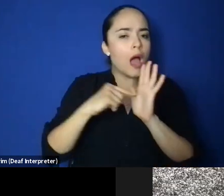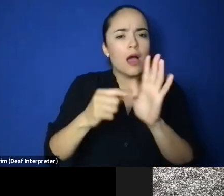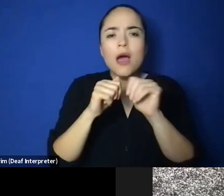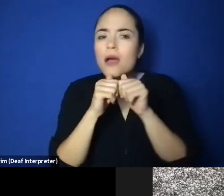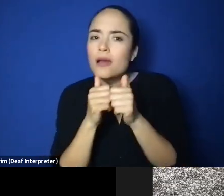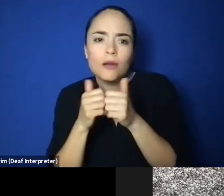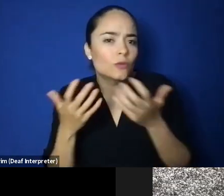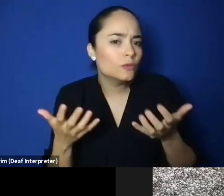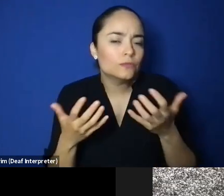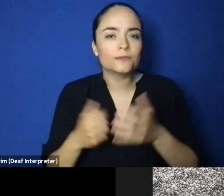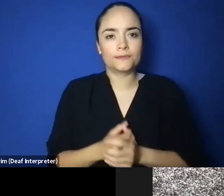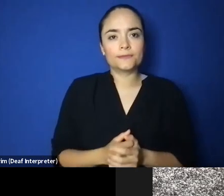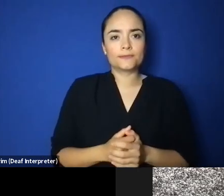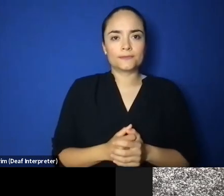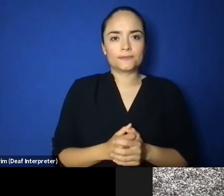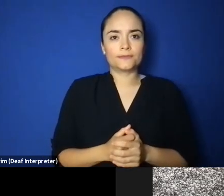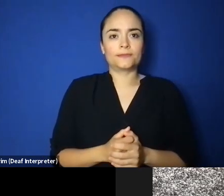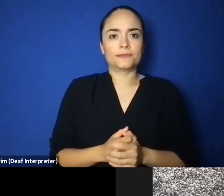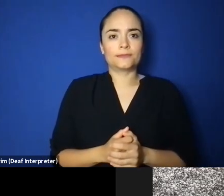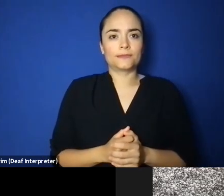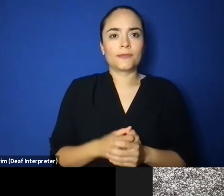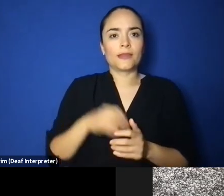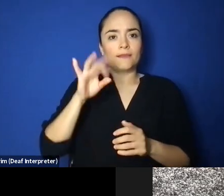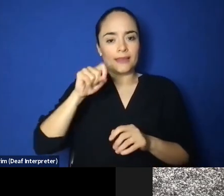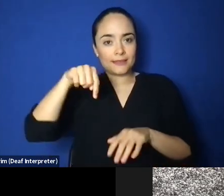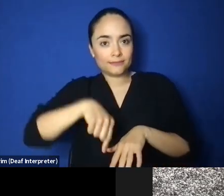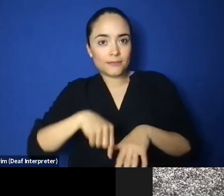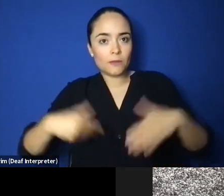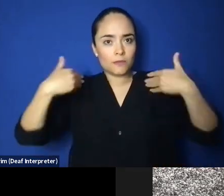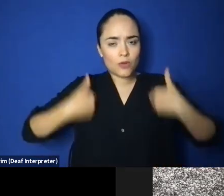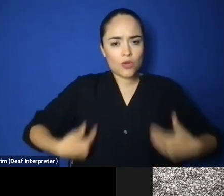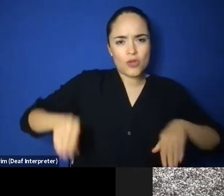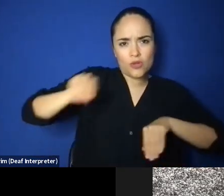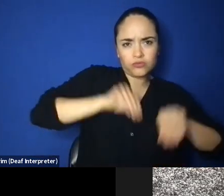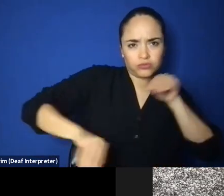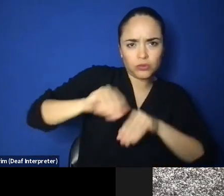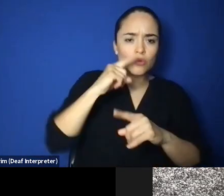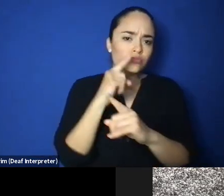good way, and and to be respectful in that space, because you'd be a visitor coming in to a powwow.